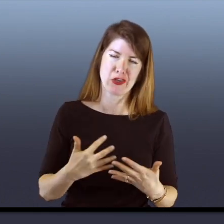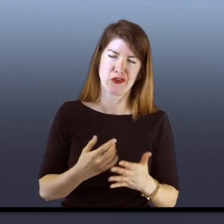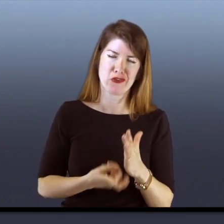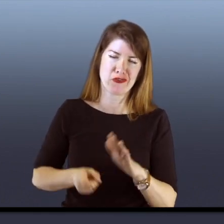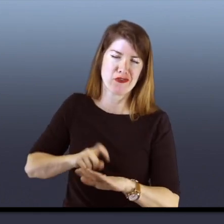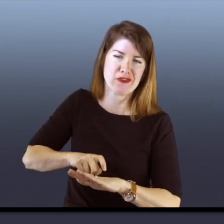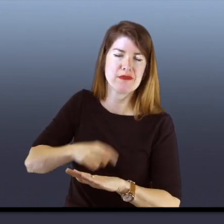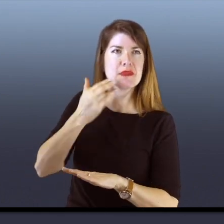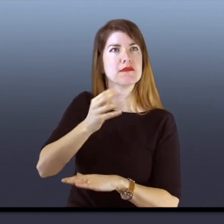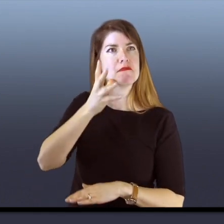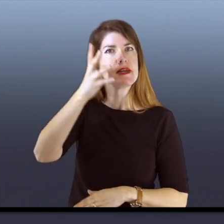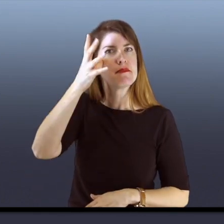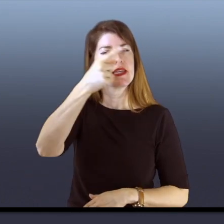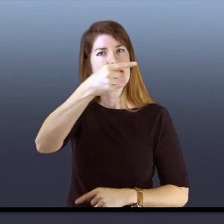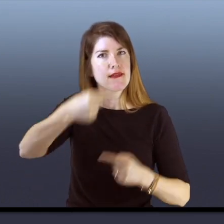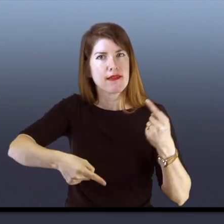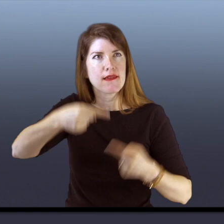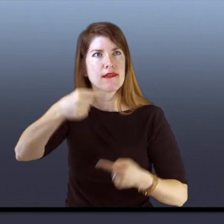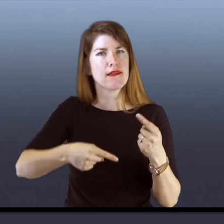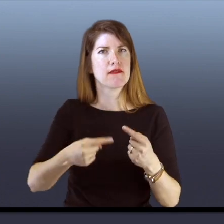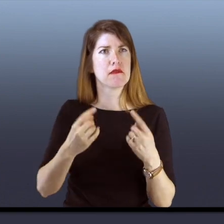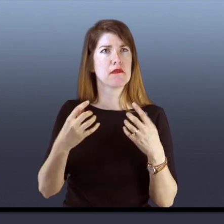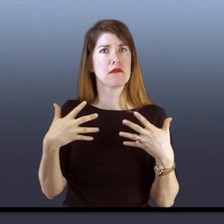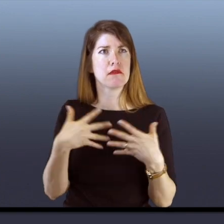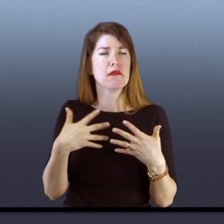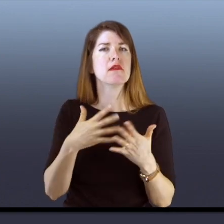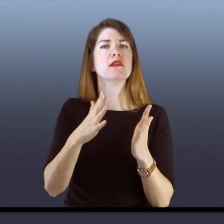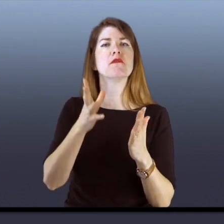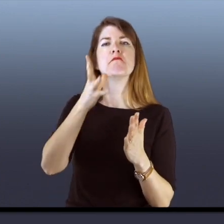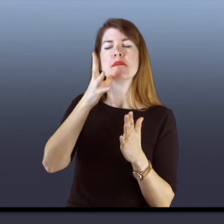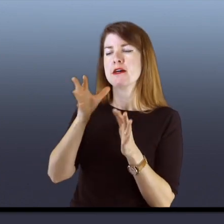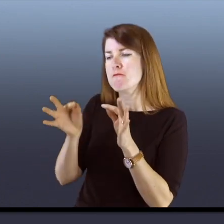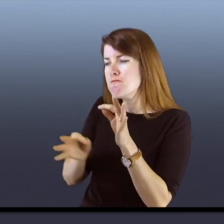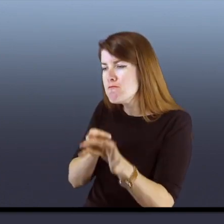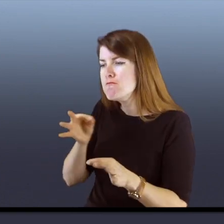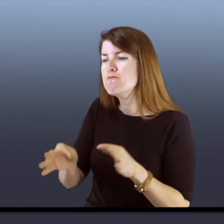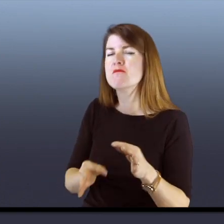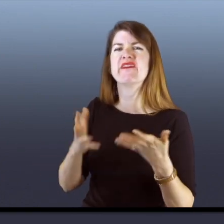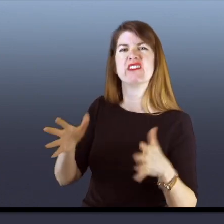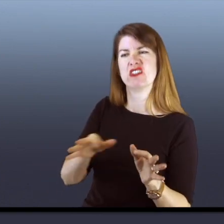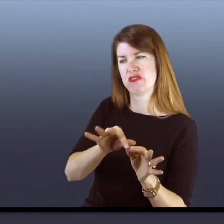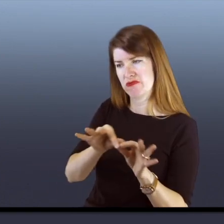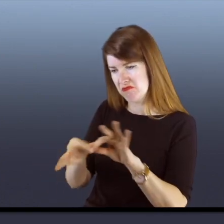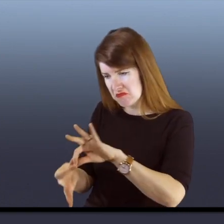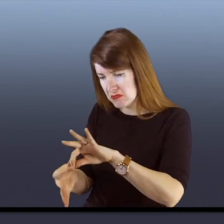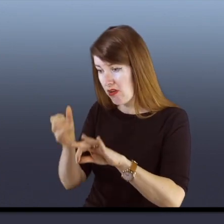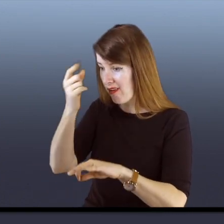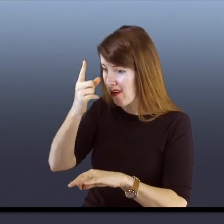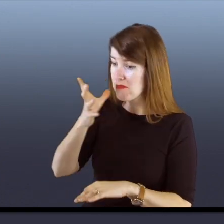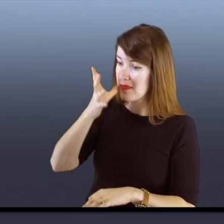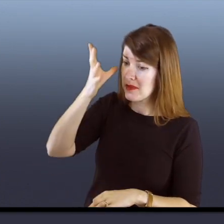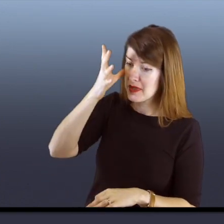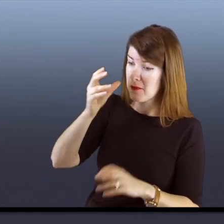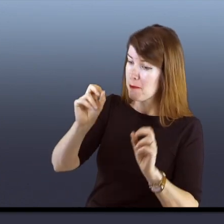not just mad because mom and dad were arguing. So we let the mom explain to her and interpret for her that mom and dad are okay,